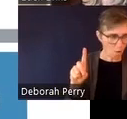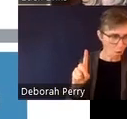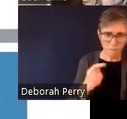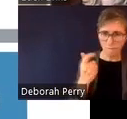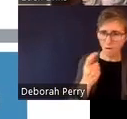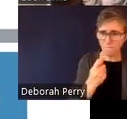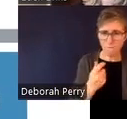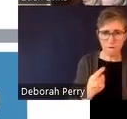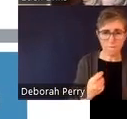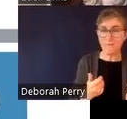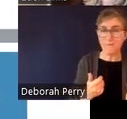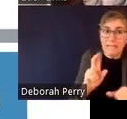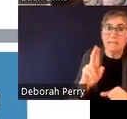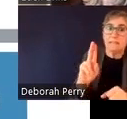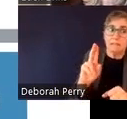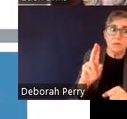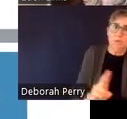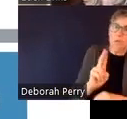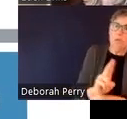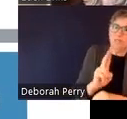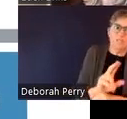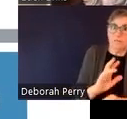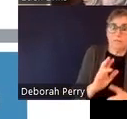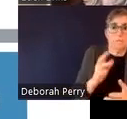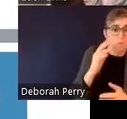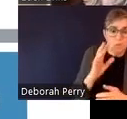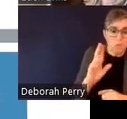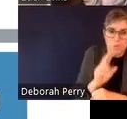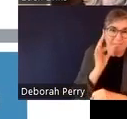any substance use. If you had any cannabis use for example you had to get special permission